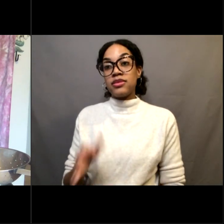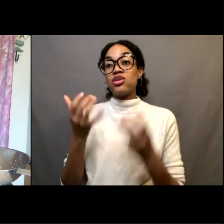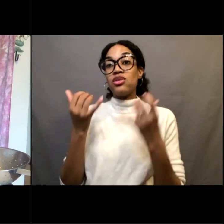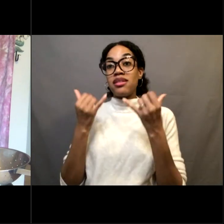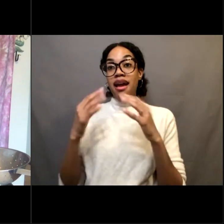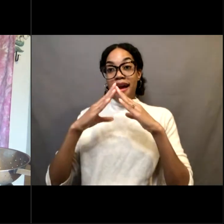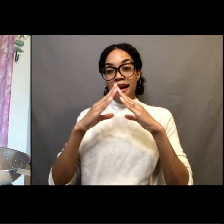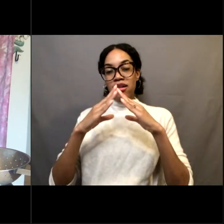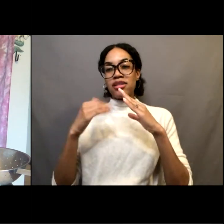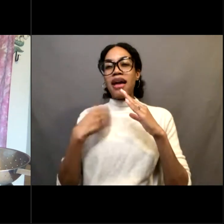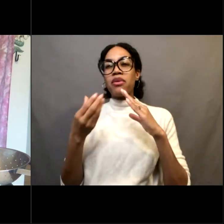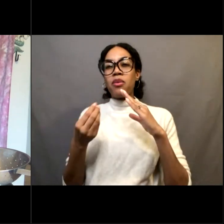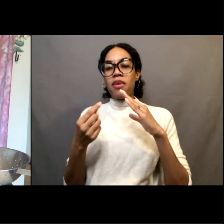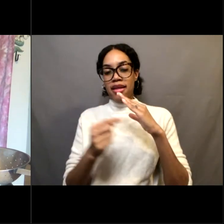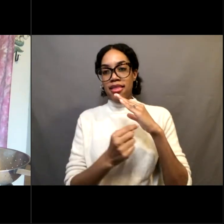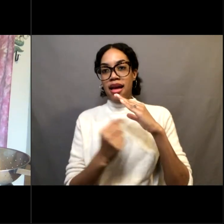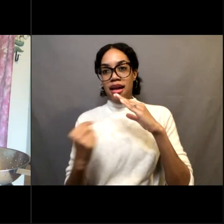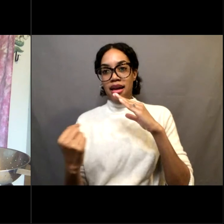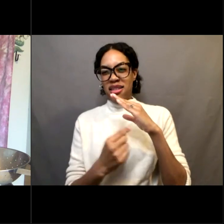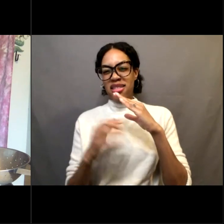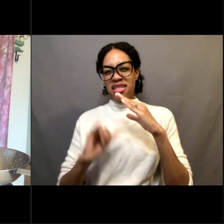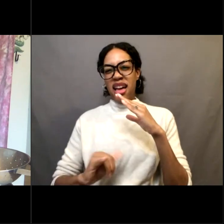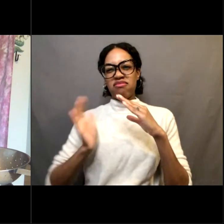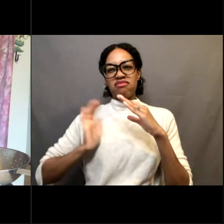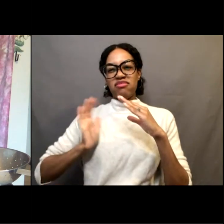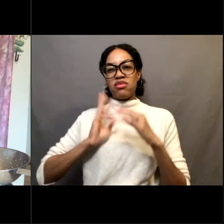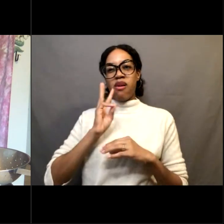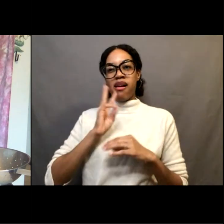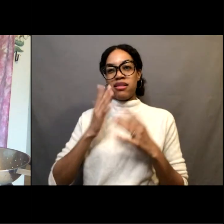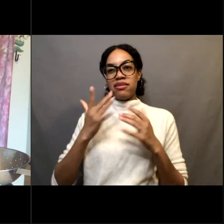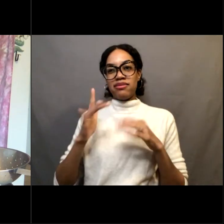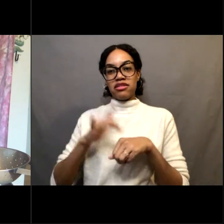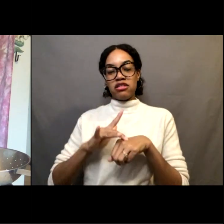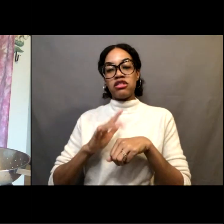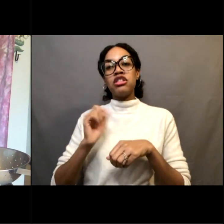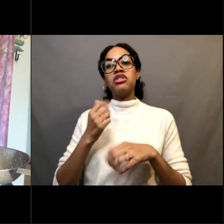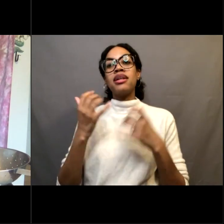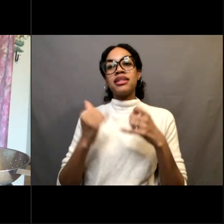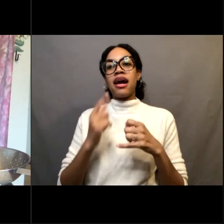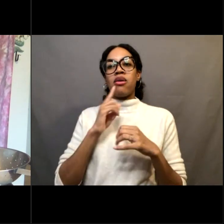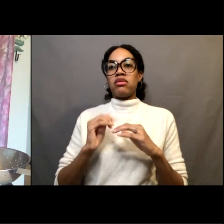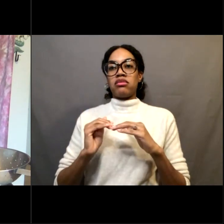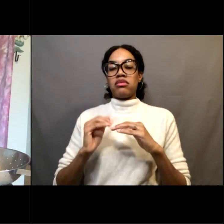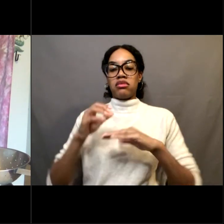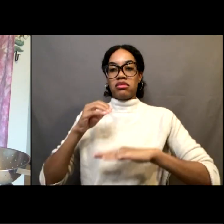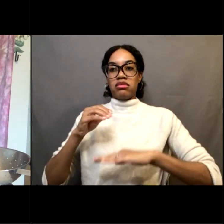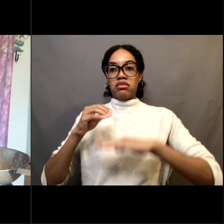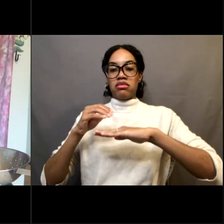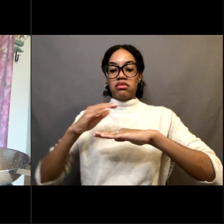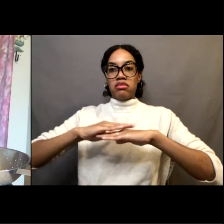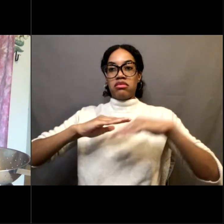So let's put my bucket back up here and I'll make some stilts I think that's what you guys call them.